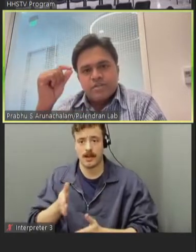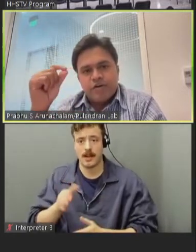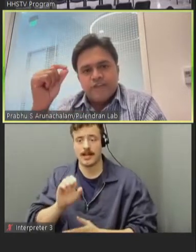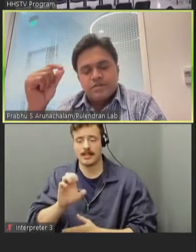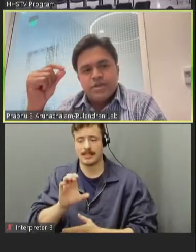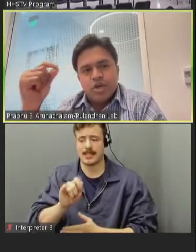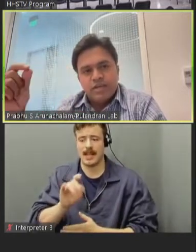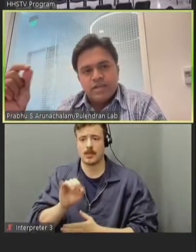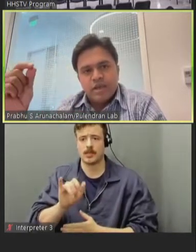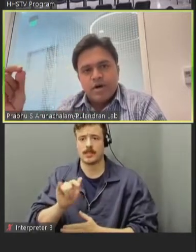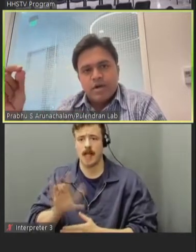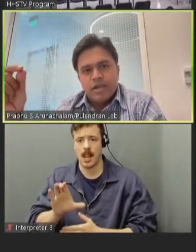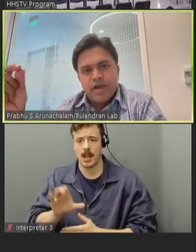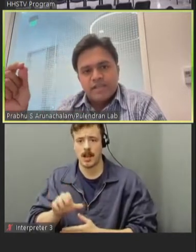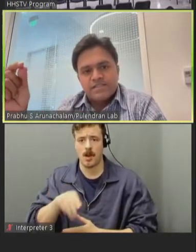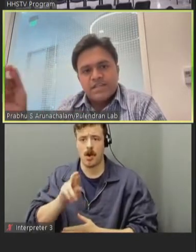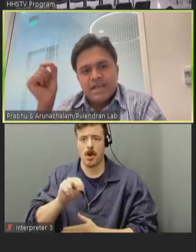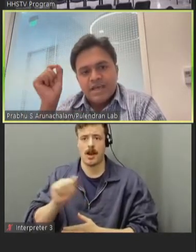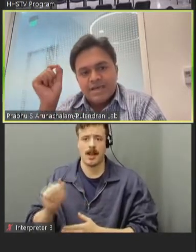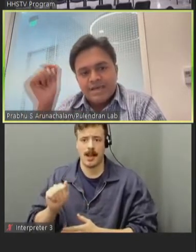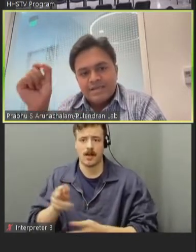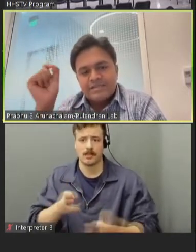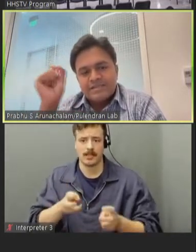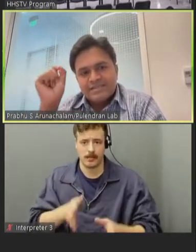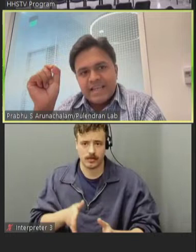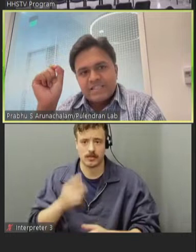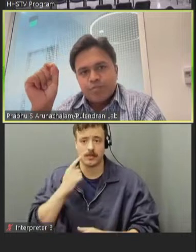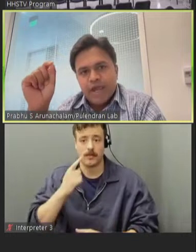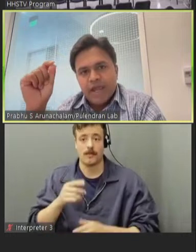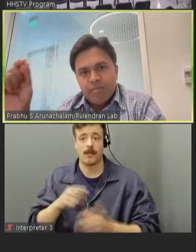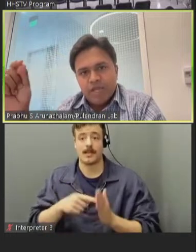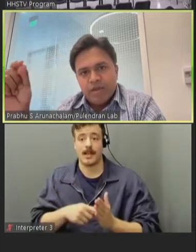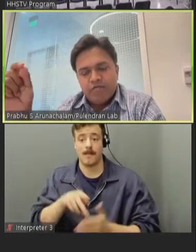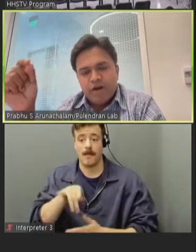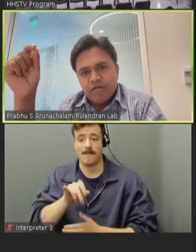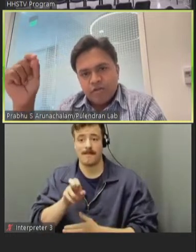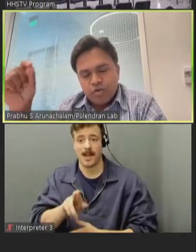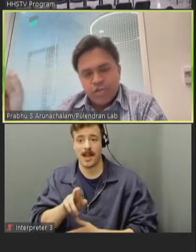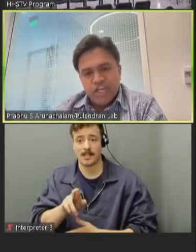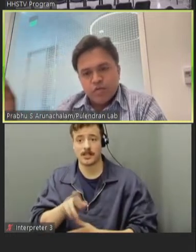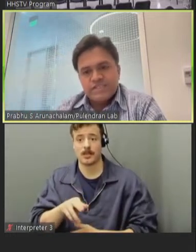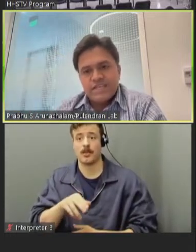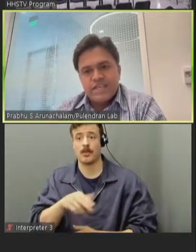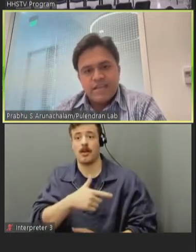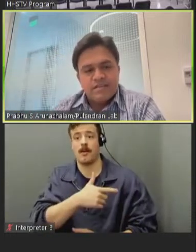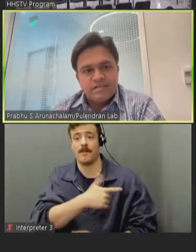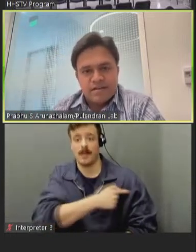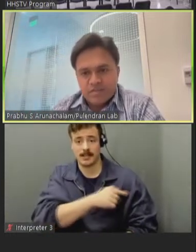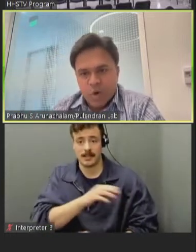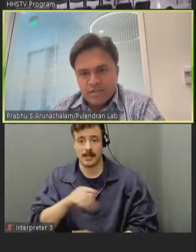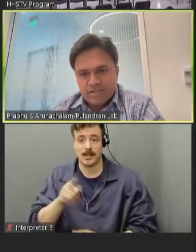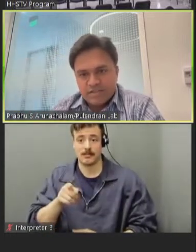the Pfizer-BioNTech mRNA vaccine is sensed by MDA5 to induce CDA T cell responses.